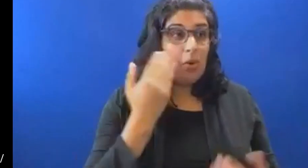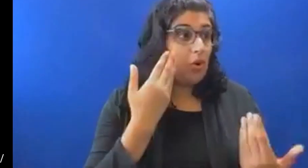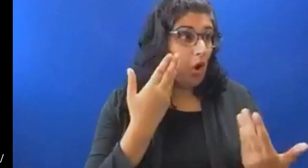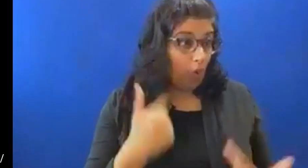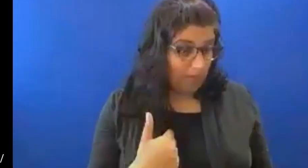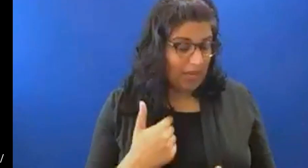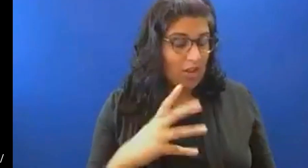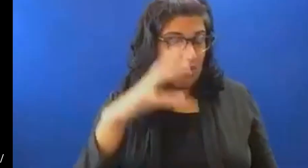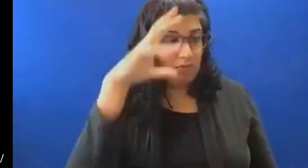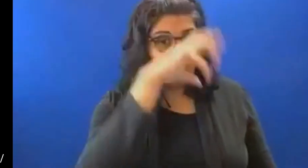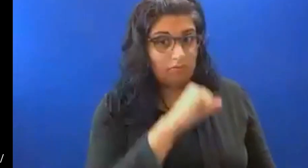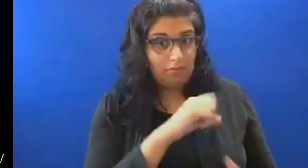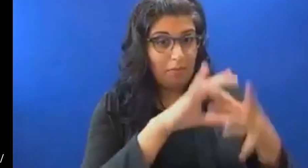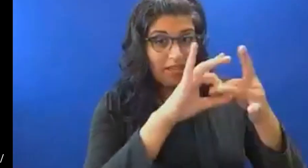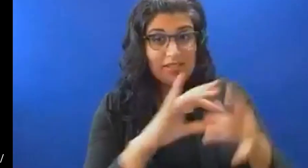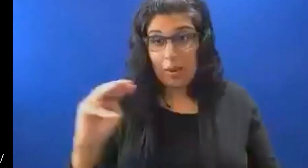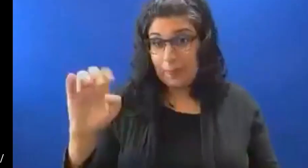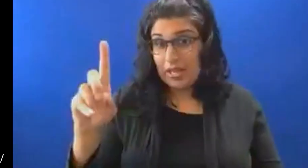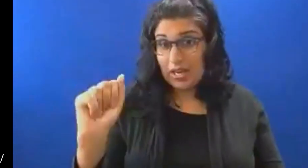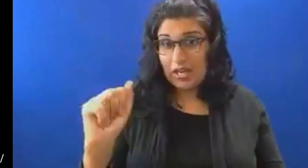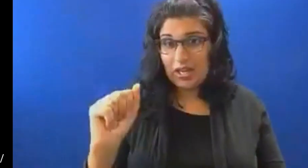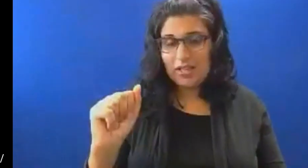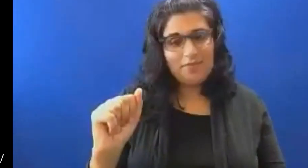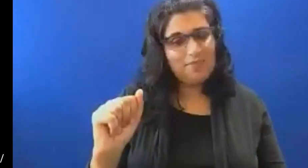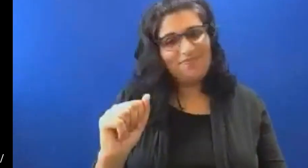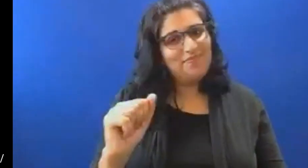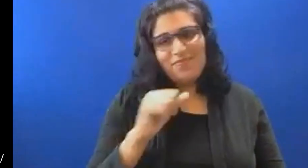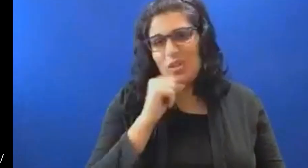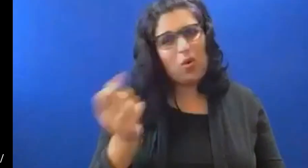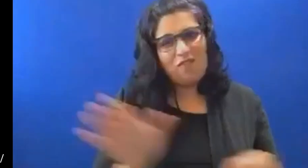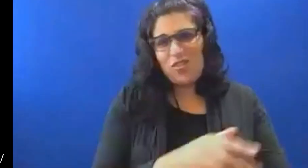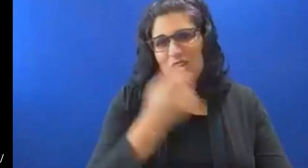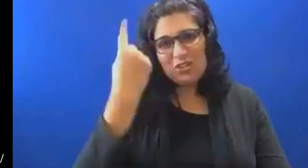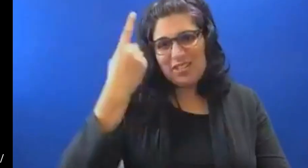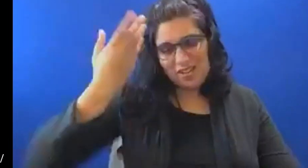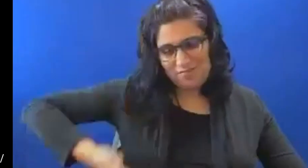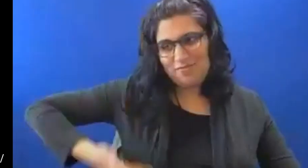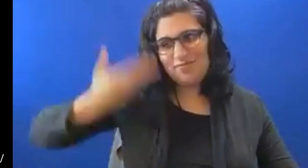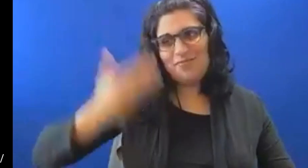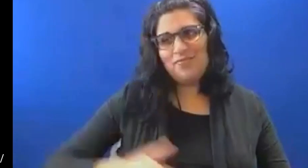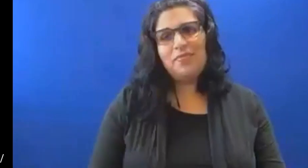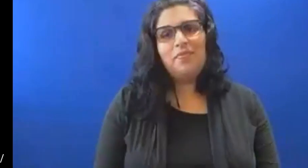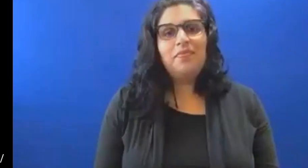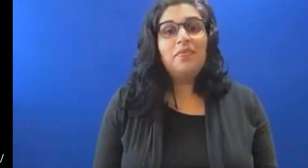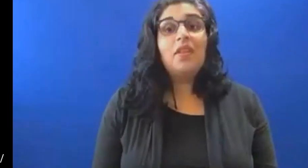in the media, you don't have the full picture. Yeah. I've mentioned this before, but I think it's worth repeating.